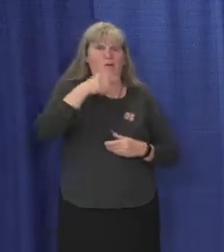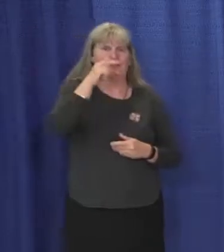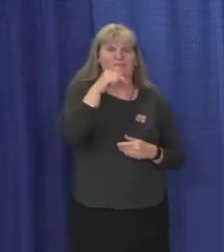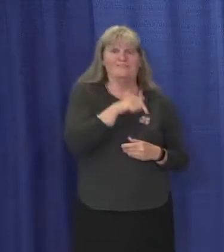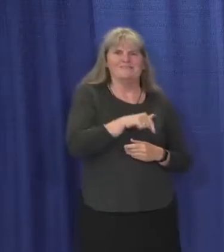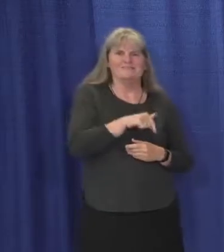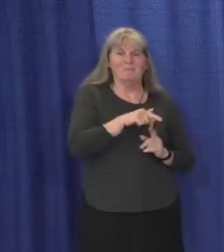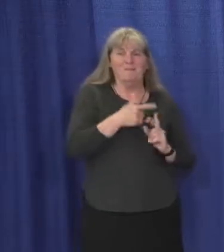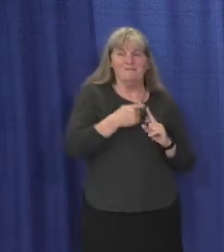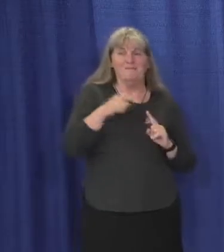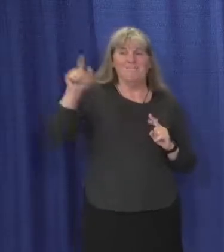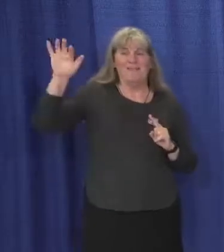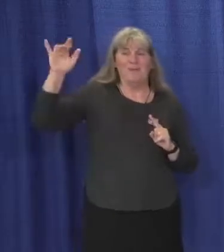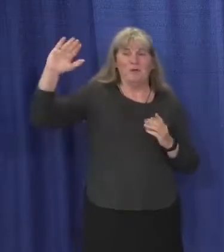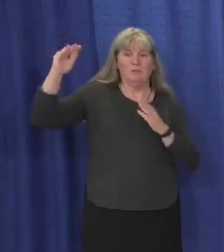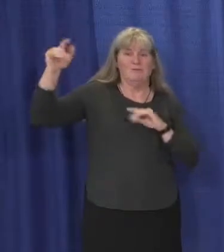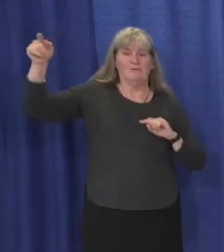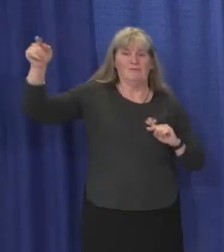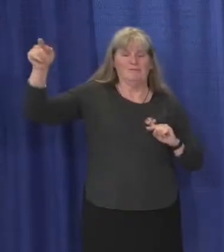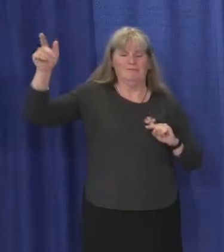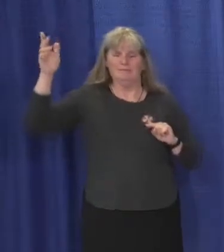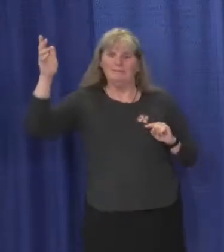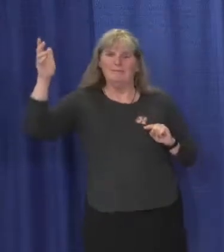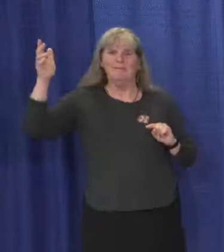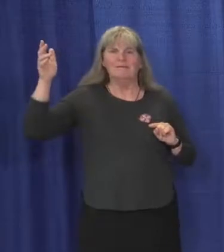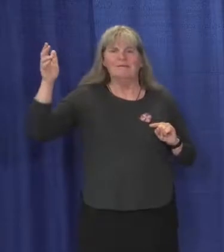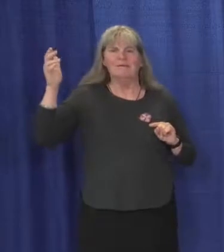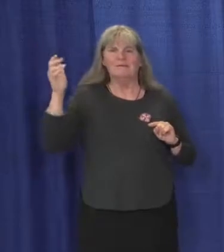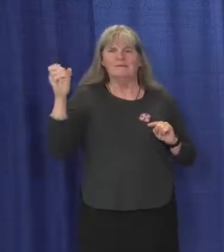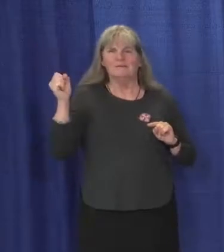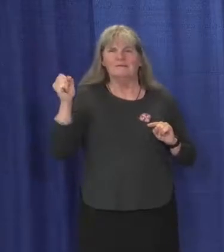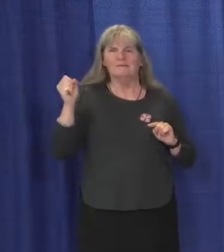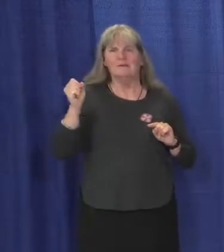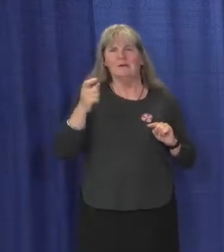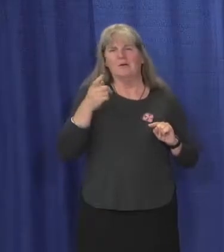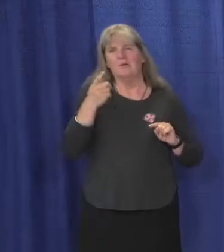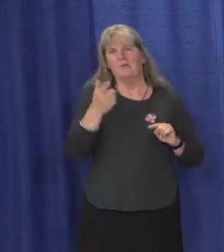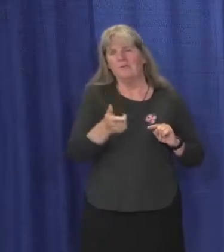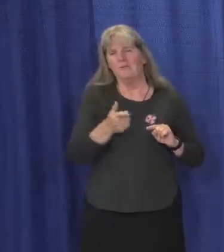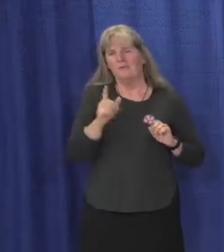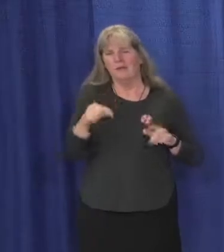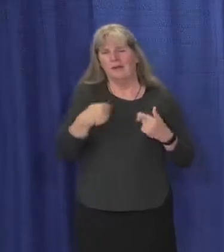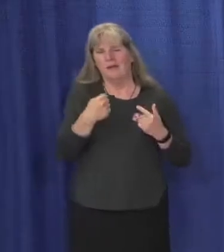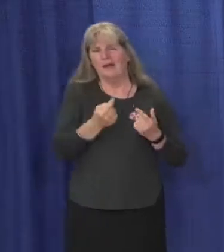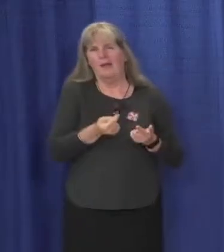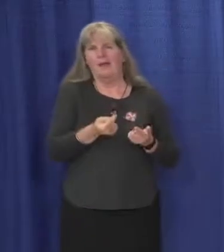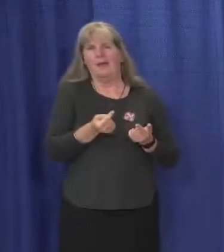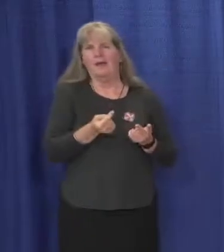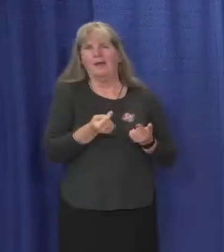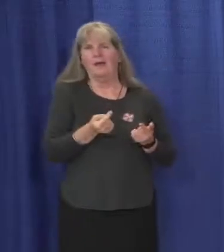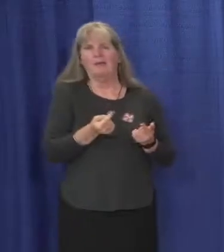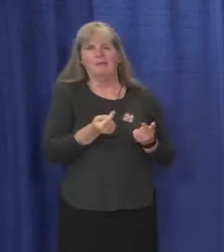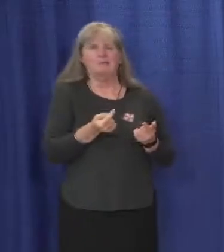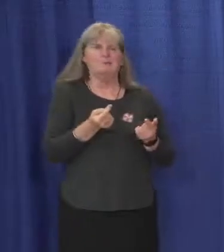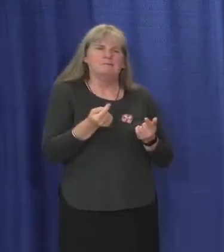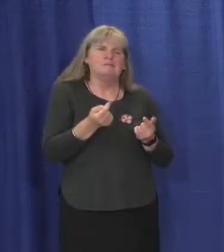tested in Whitehorse and so then we are trying to do it by where you were tested and whether you